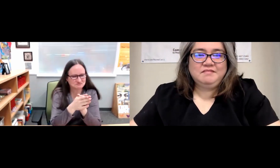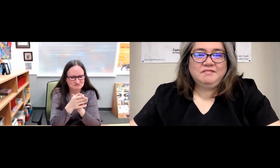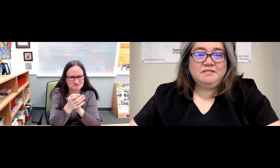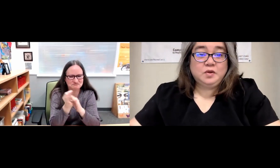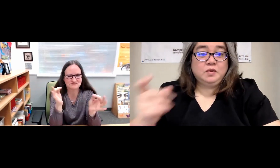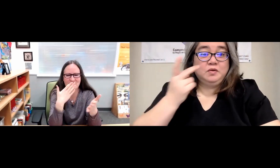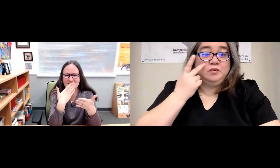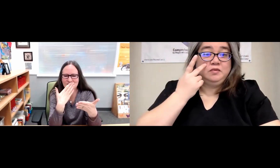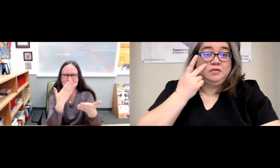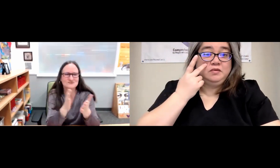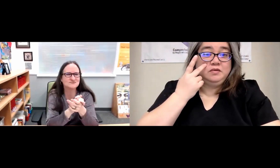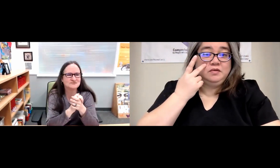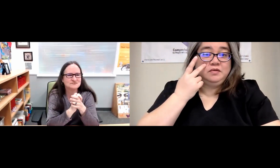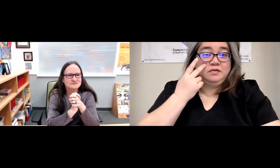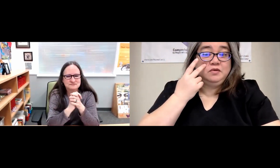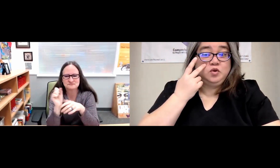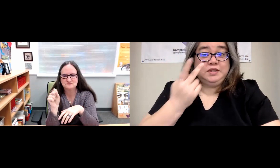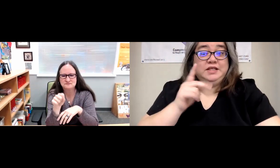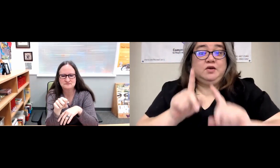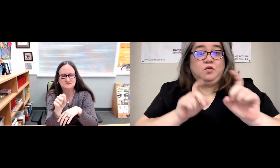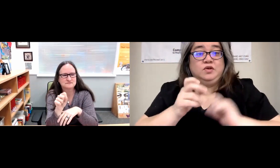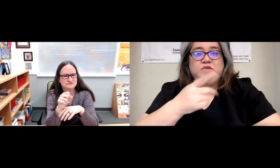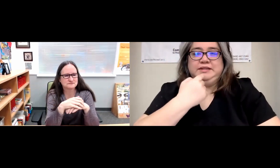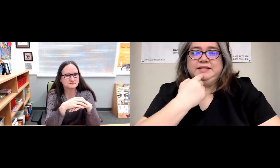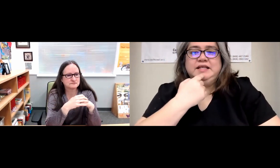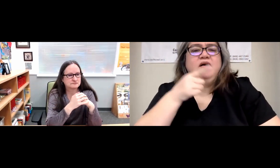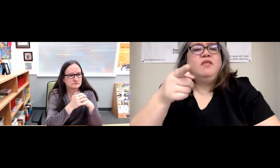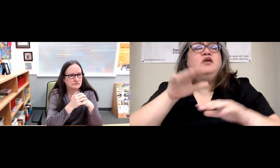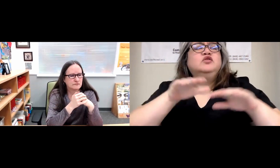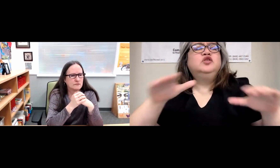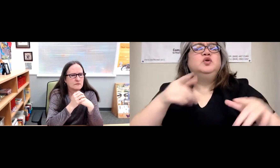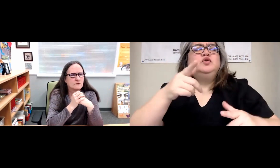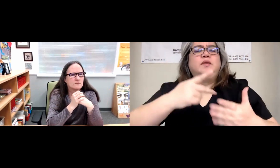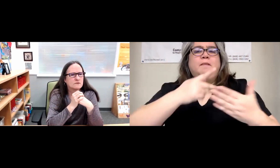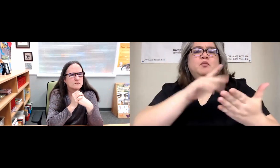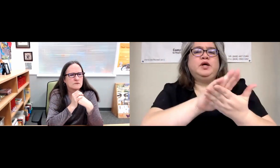Oh, okay. Very good. Very good. Roz: So do you see, it says that